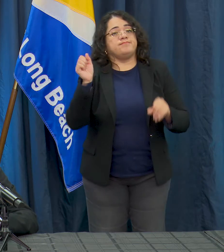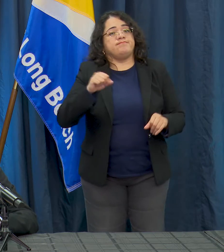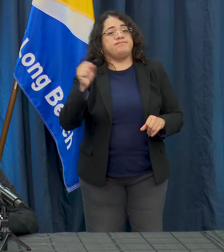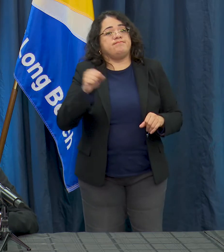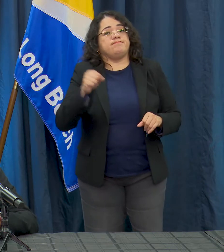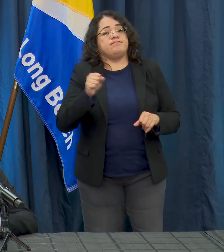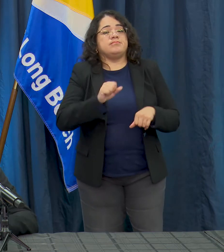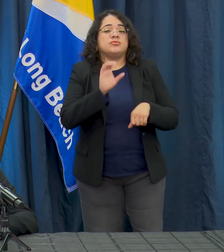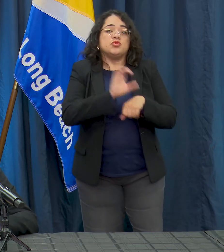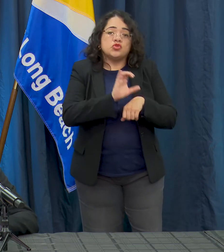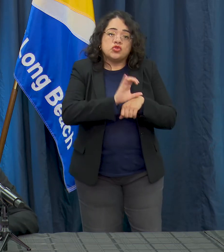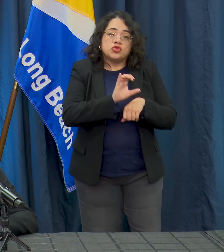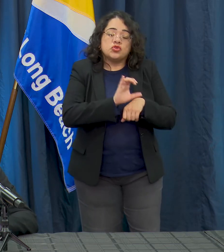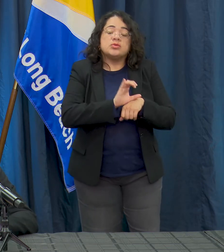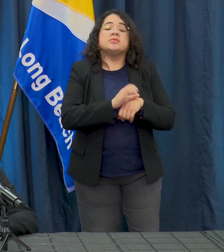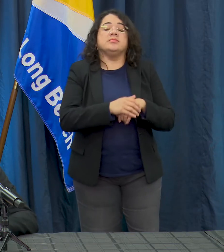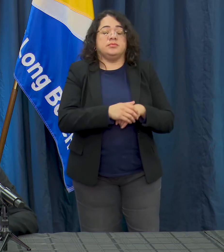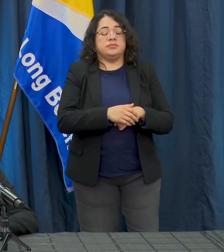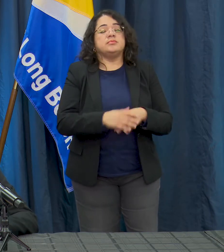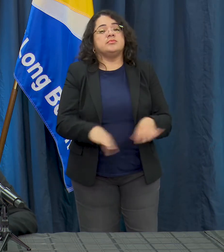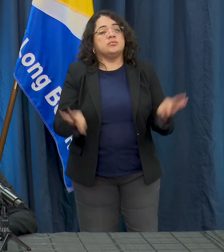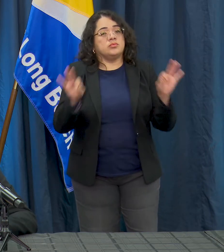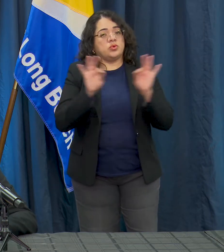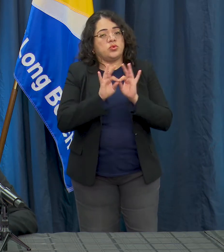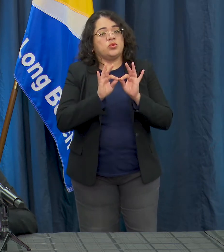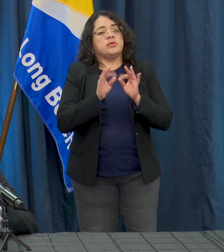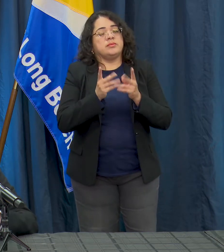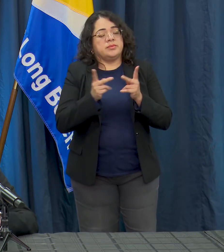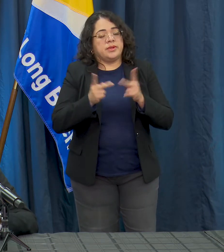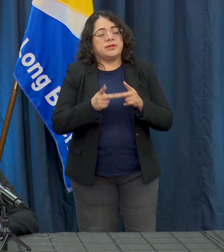churches this is an important place for people and the other one's